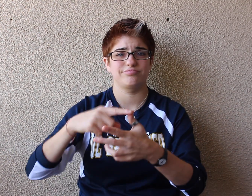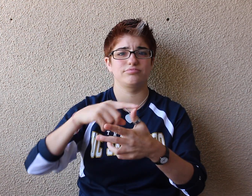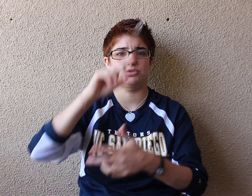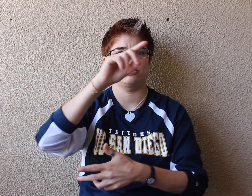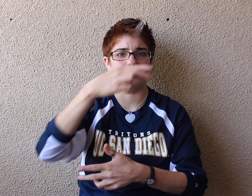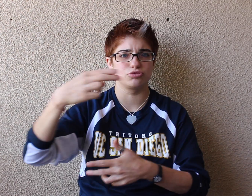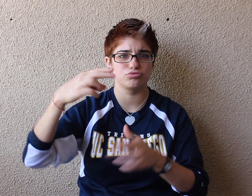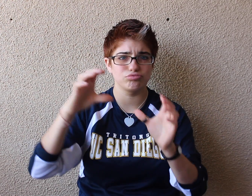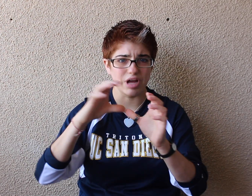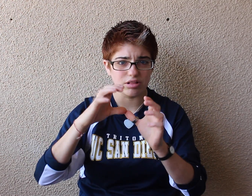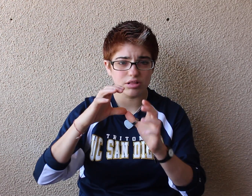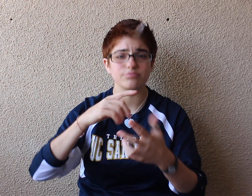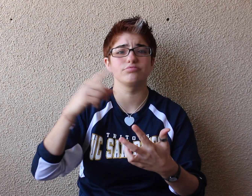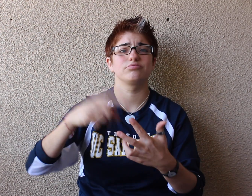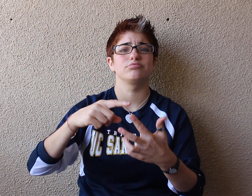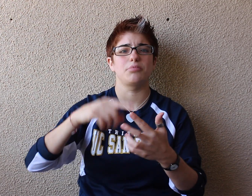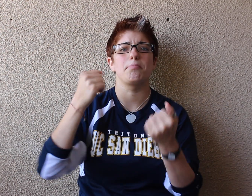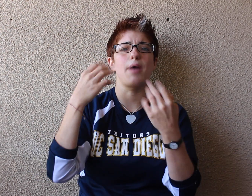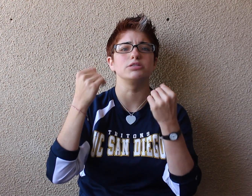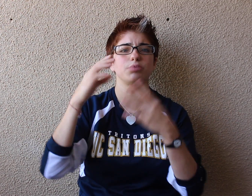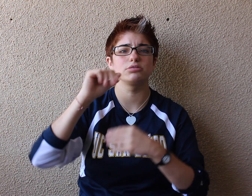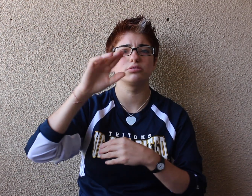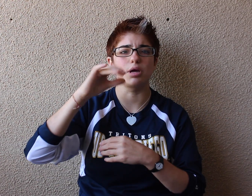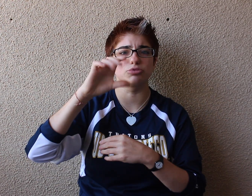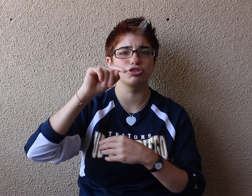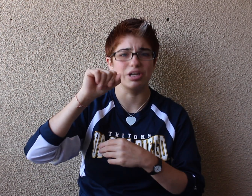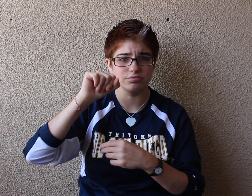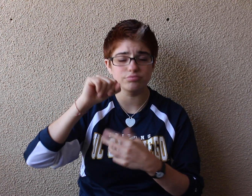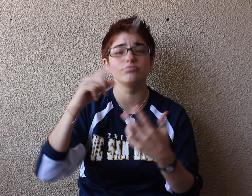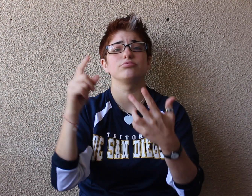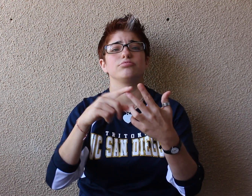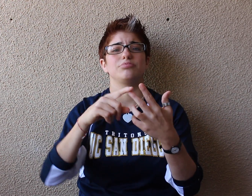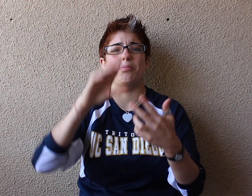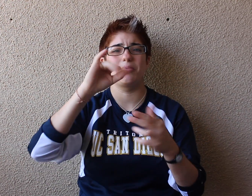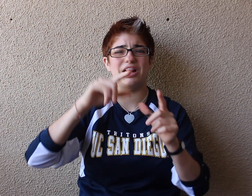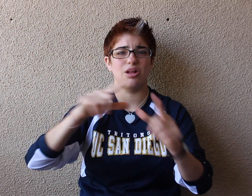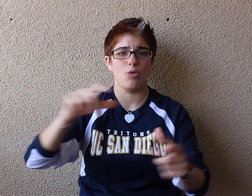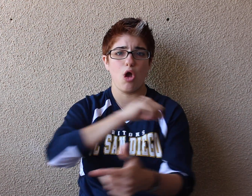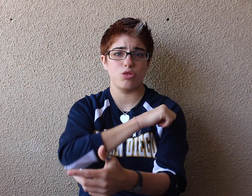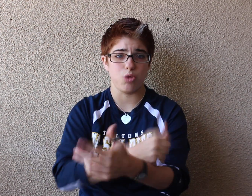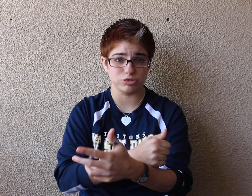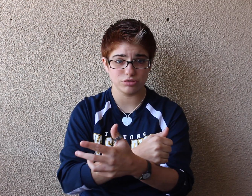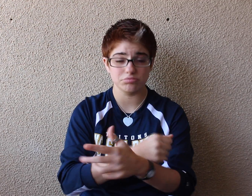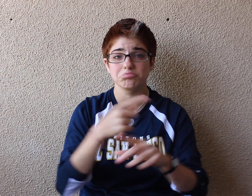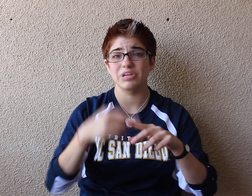D/HH Credential, California Multiple Subjects Credential, and Bilingual Authorization (ASL-English).